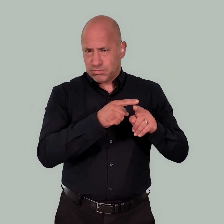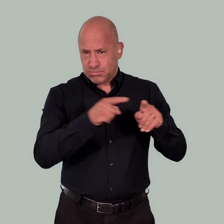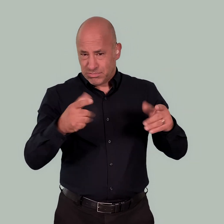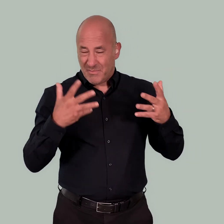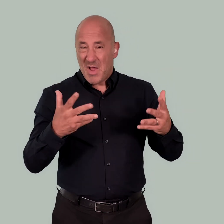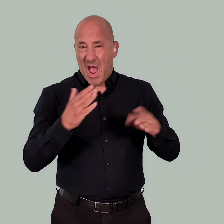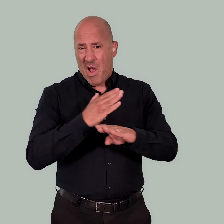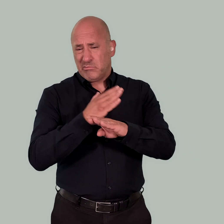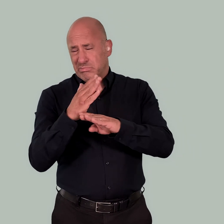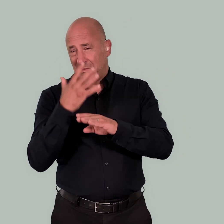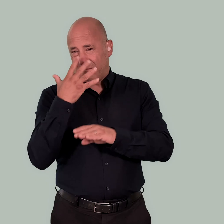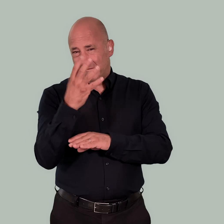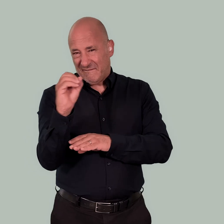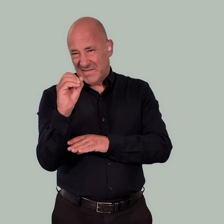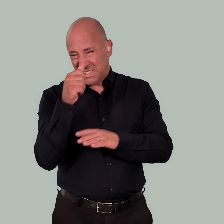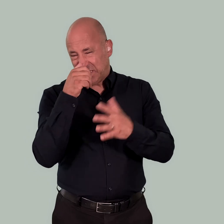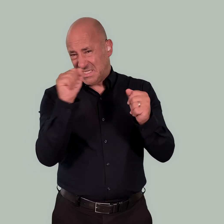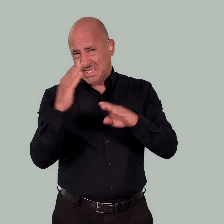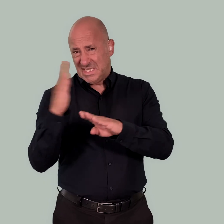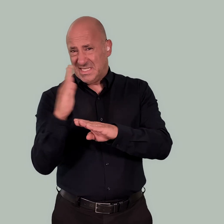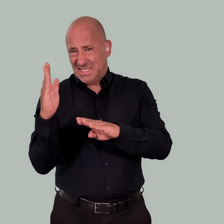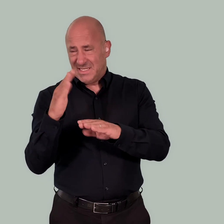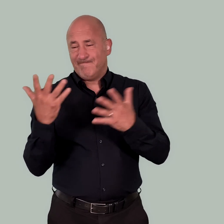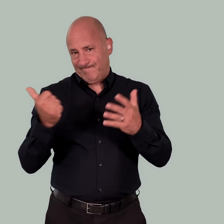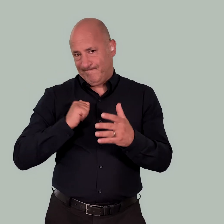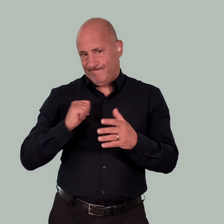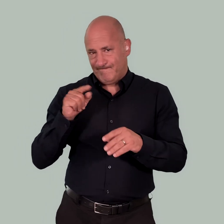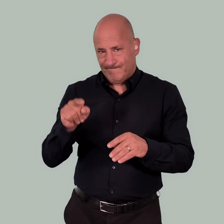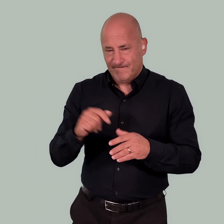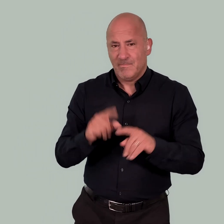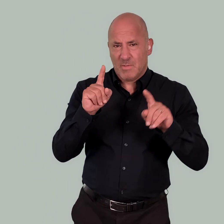are now in their late fifties and early sixties.